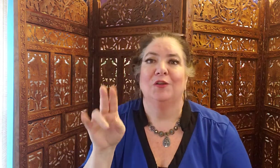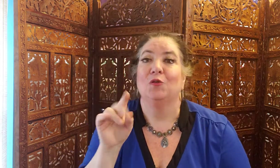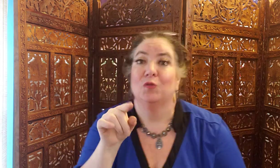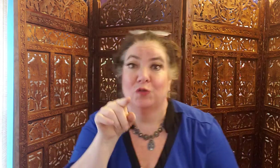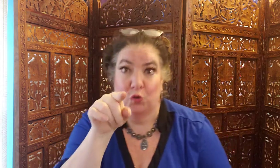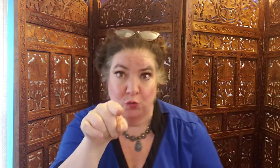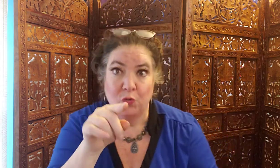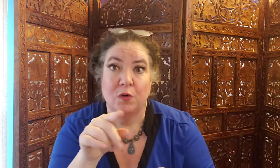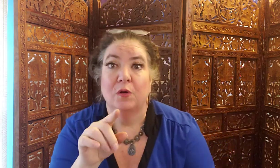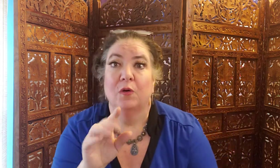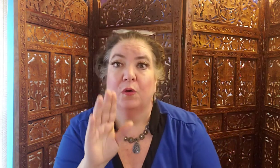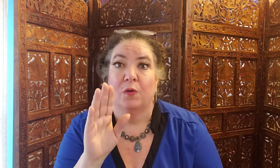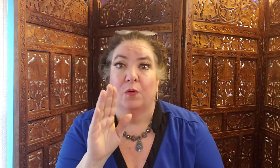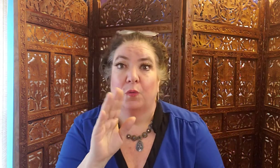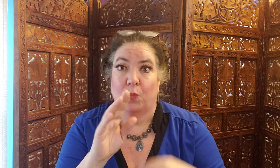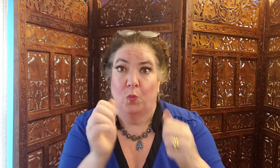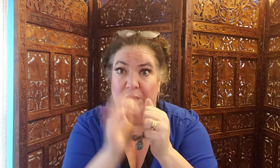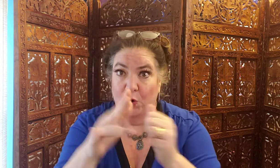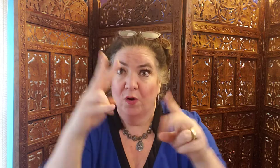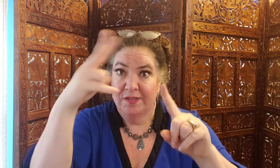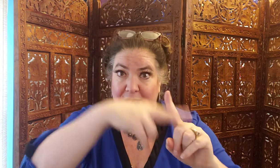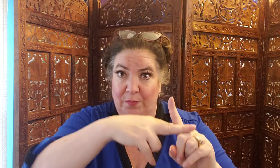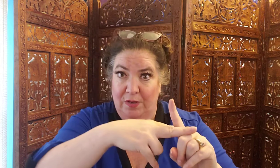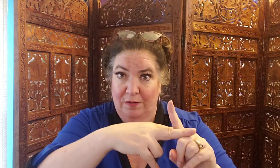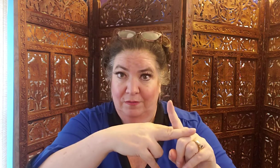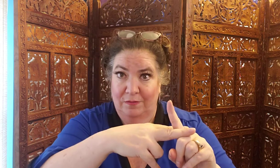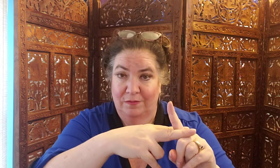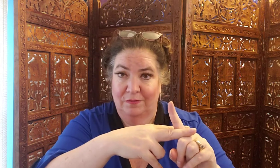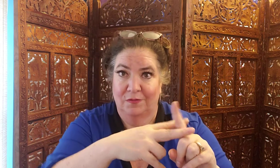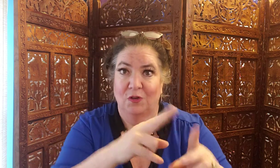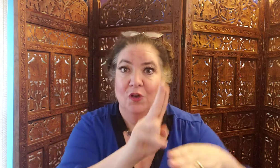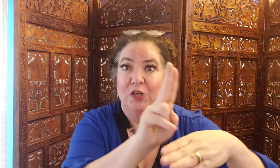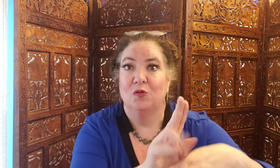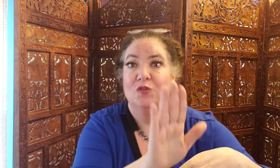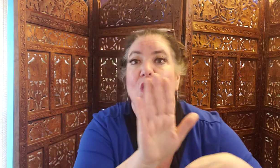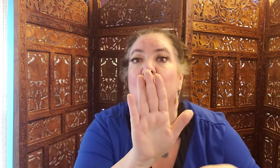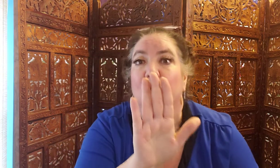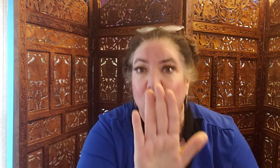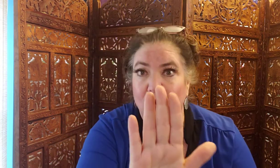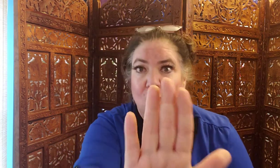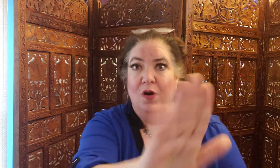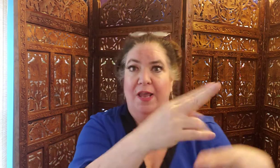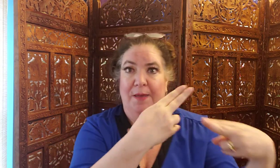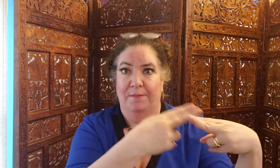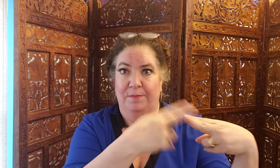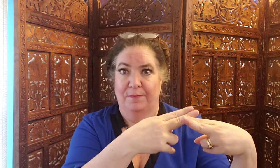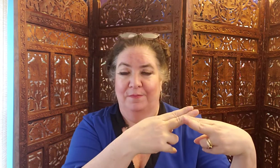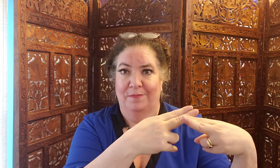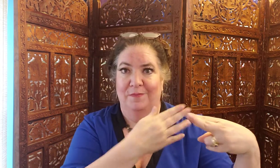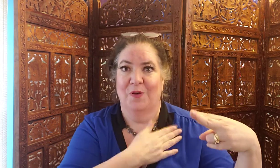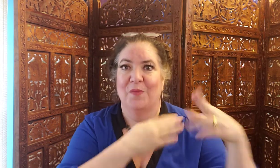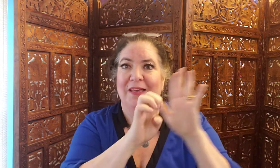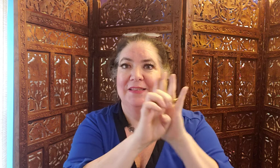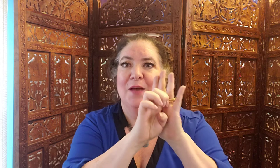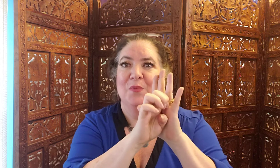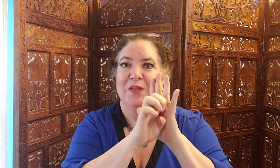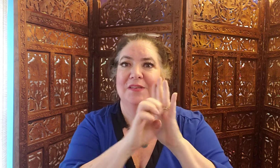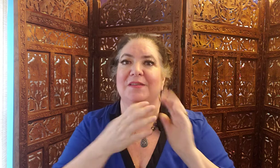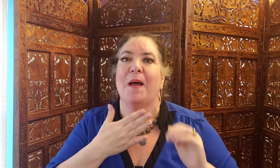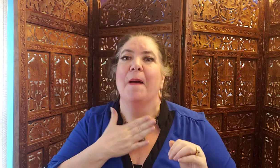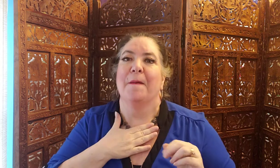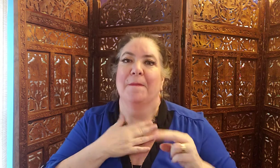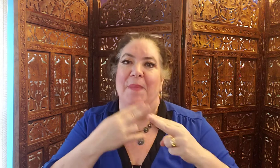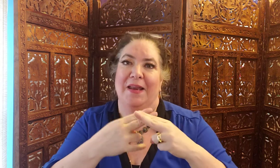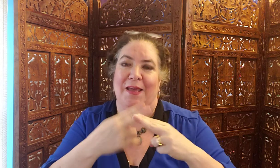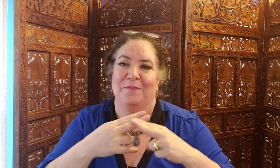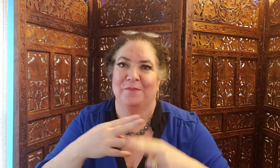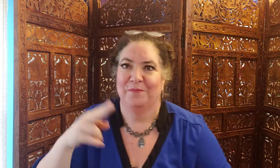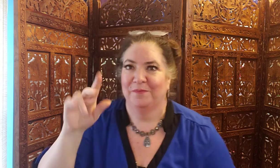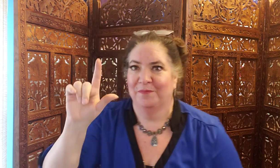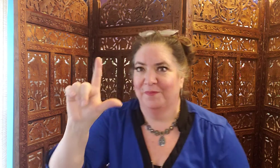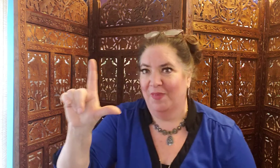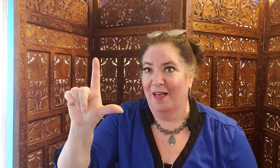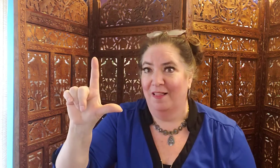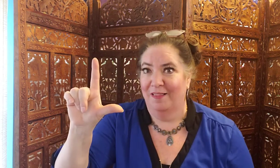your name. Your assignment - you're going to use your name. My example is my own name (Luane) "L"